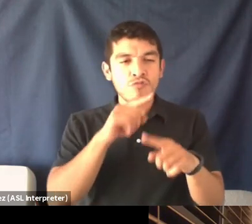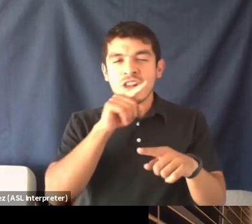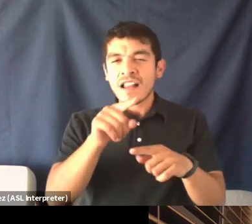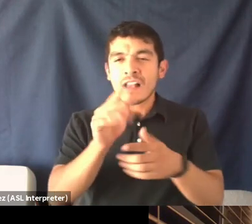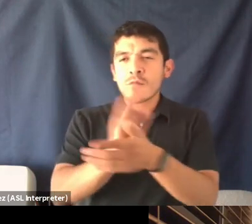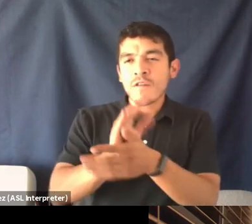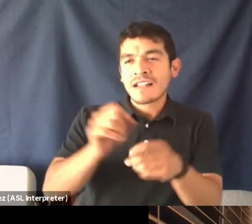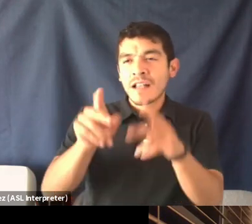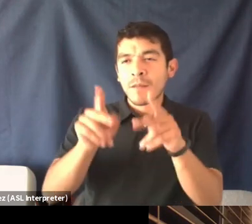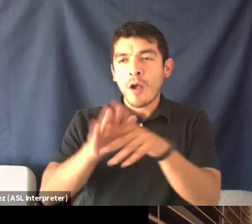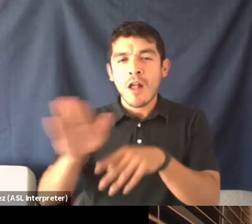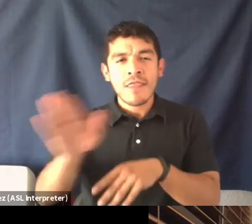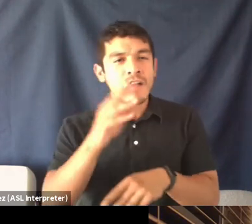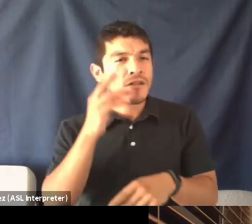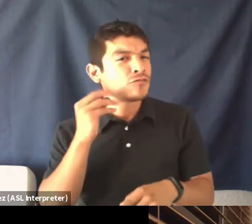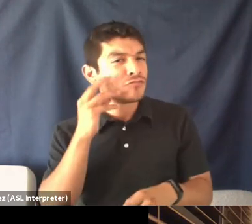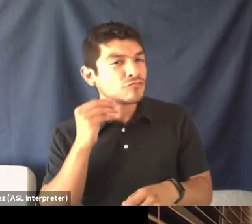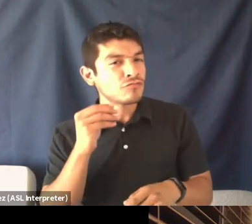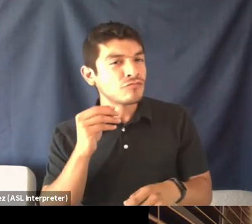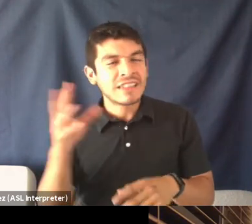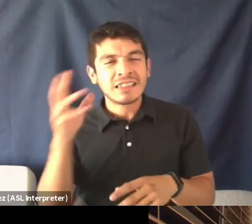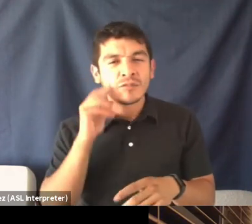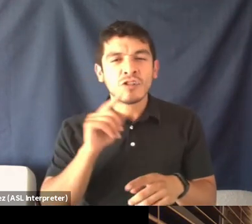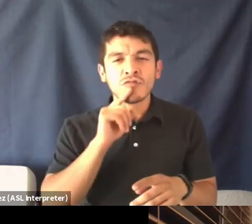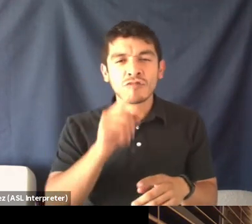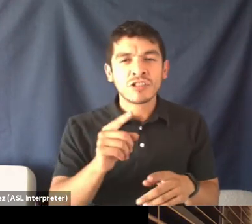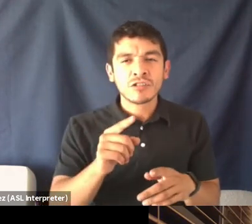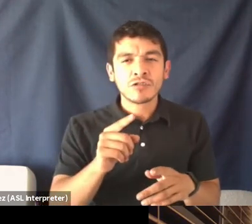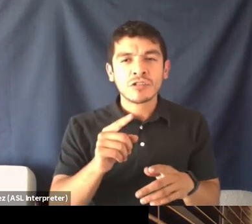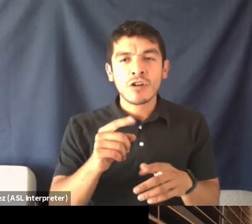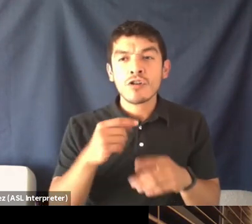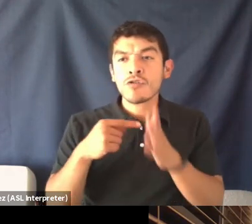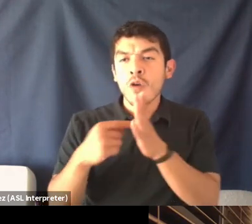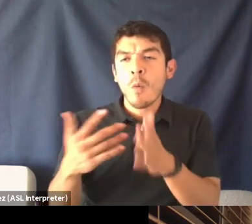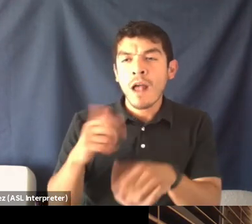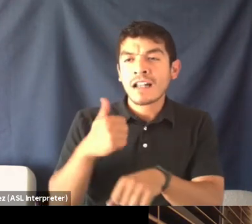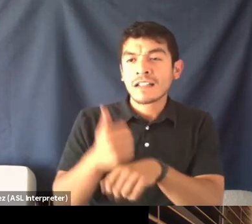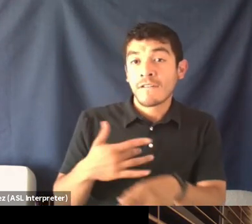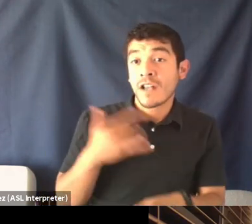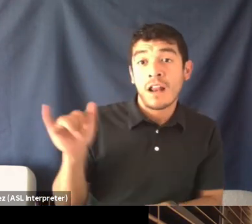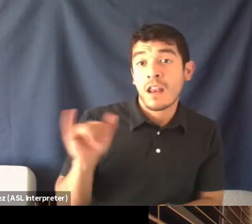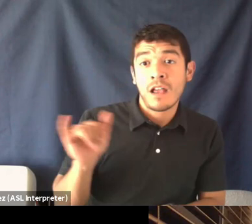on experience, I mean experience that can really impart what a setting feels like or what a certain sensibility